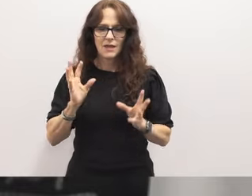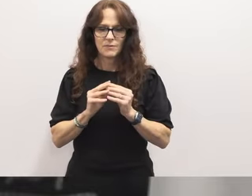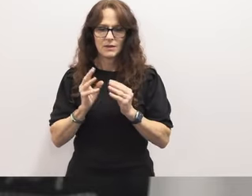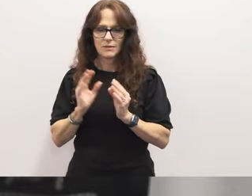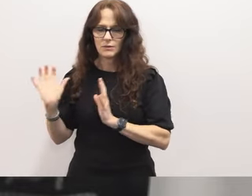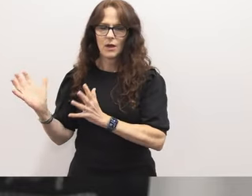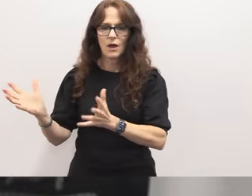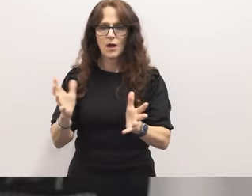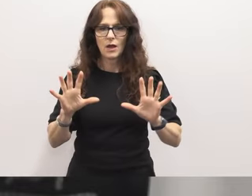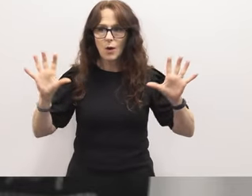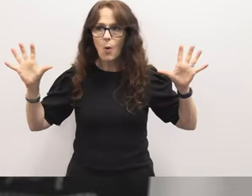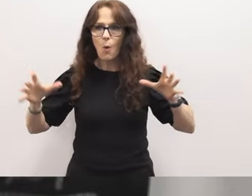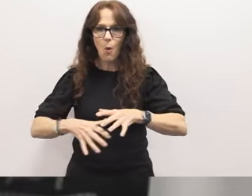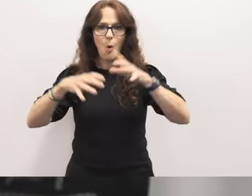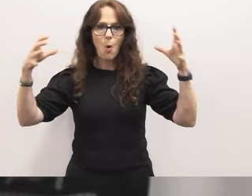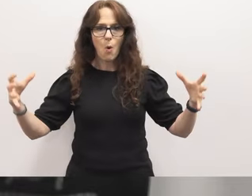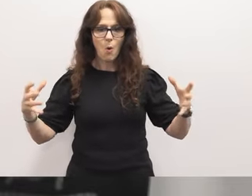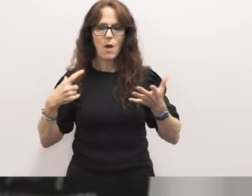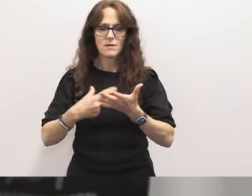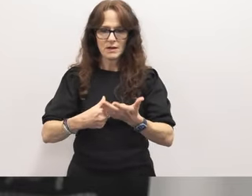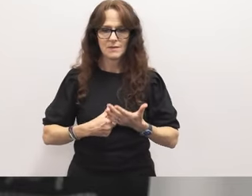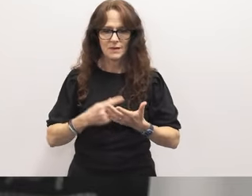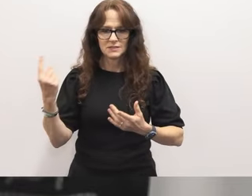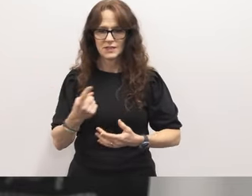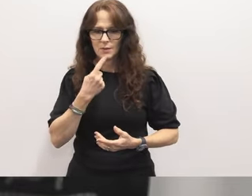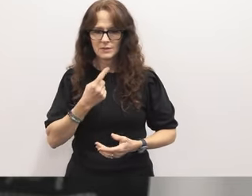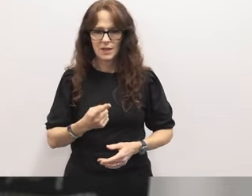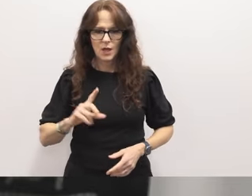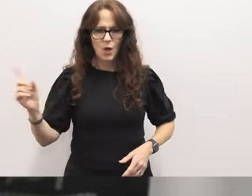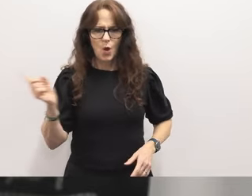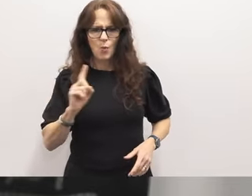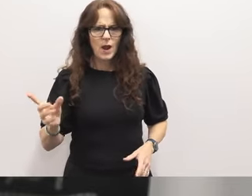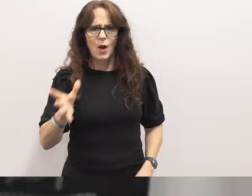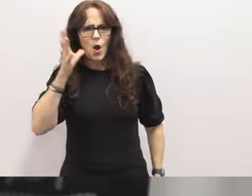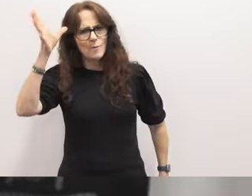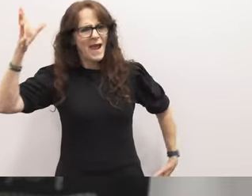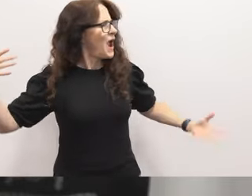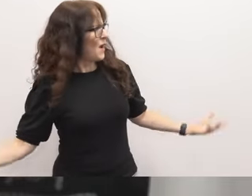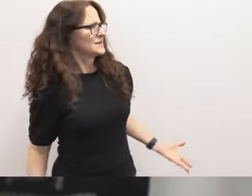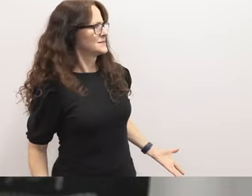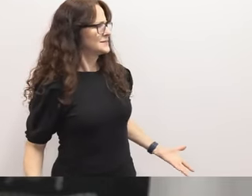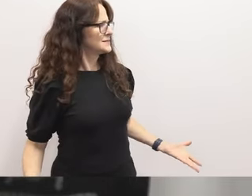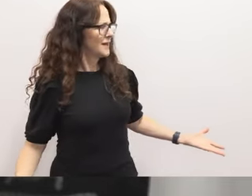and there was a big debate and someone actually said, where are her parents? Somebody should call DCFS.